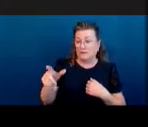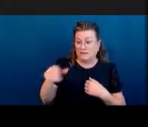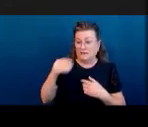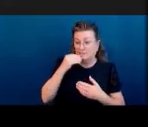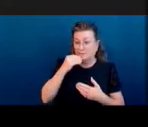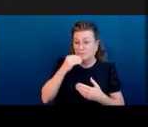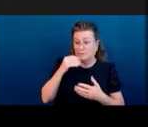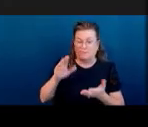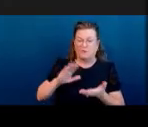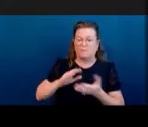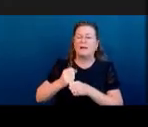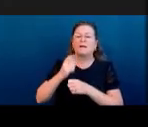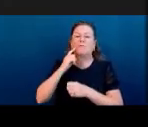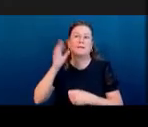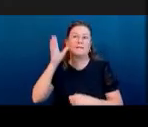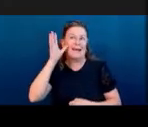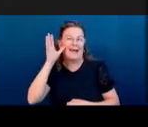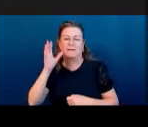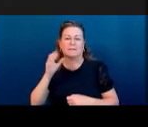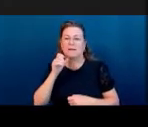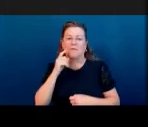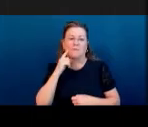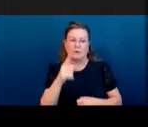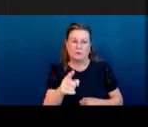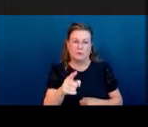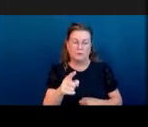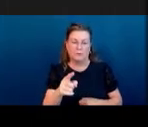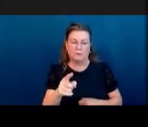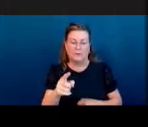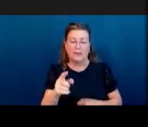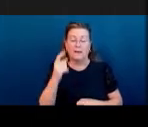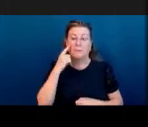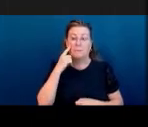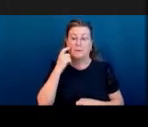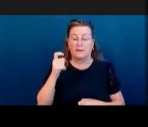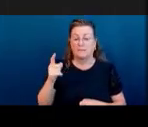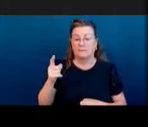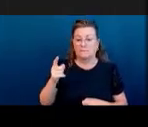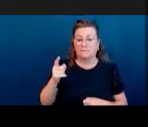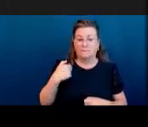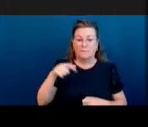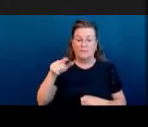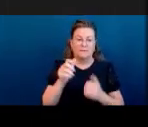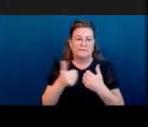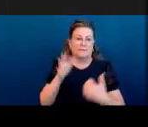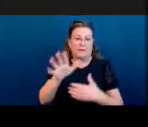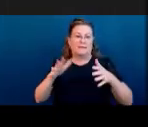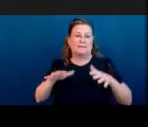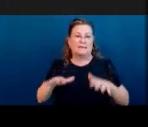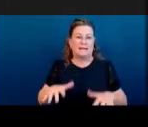Dad, because we needed to separate the anxiety of like, am I going to be expected to eat this? And through months and